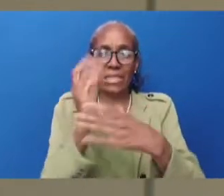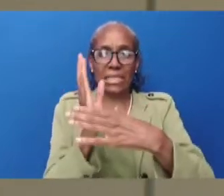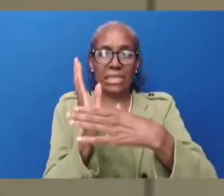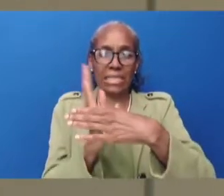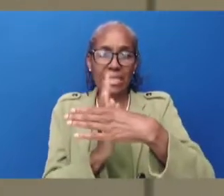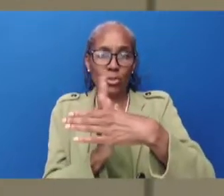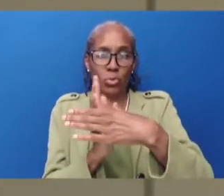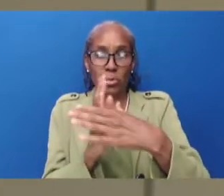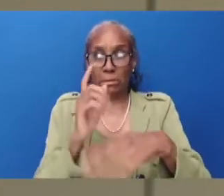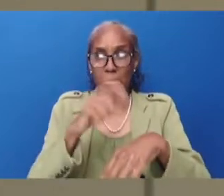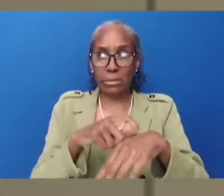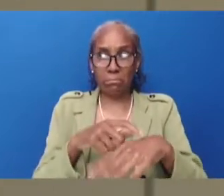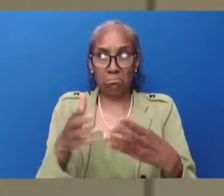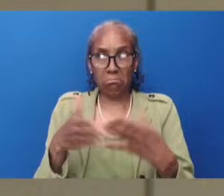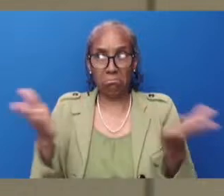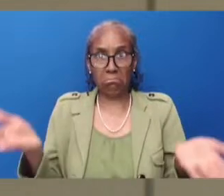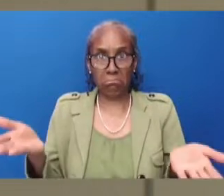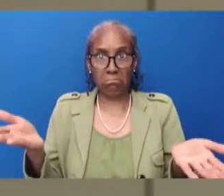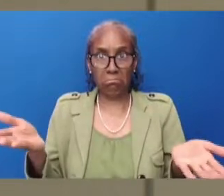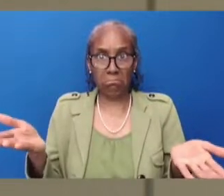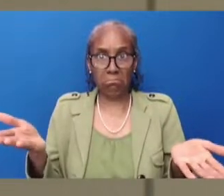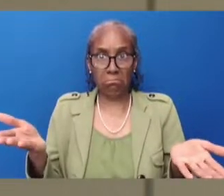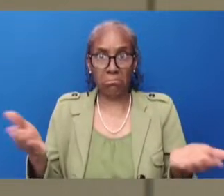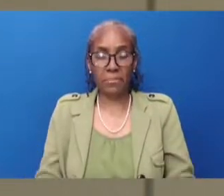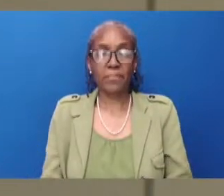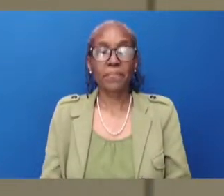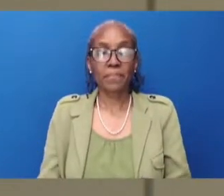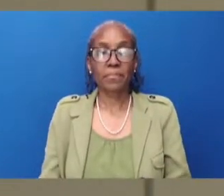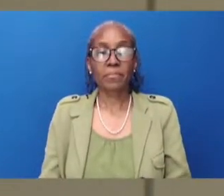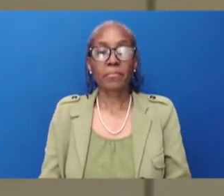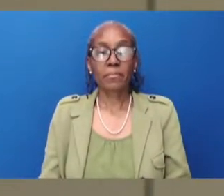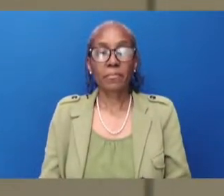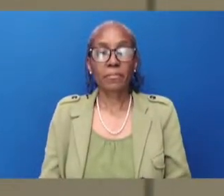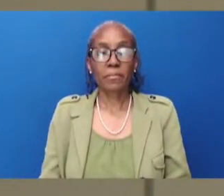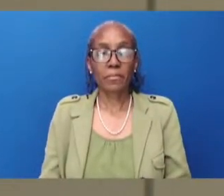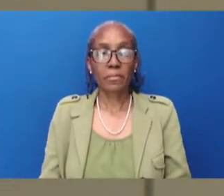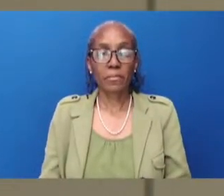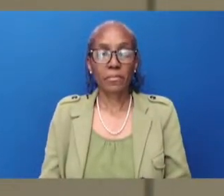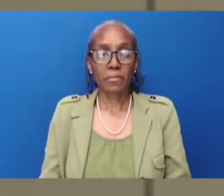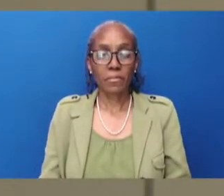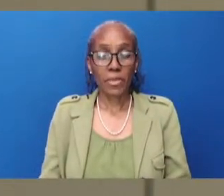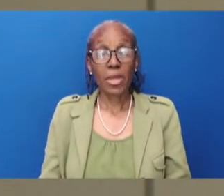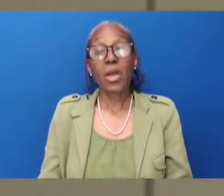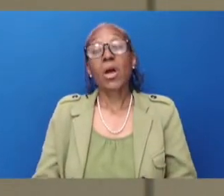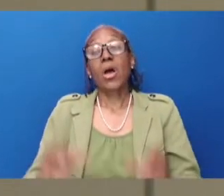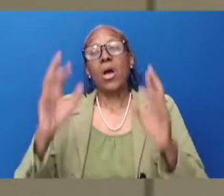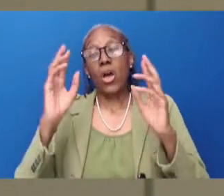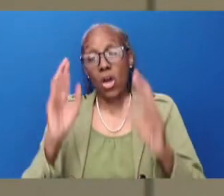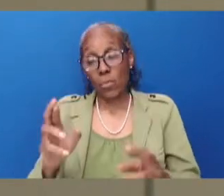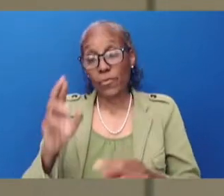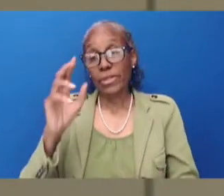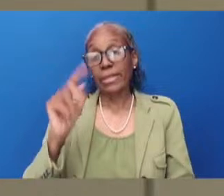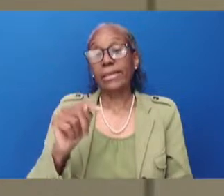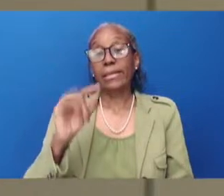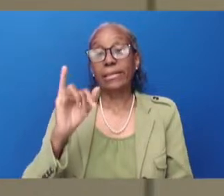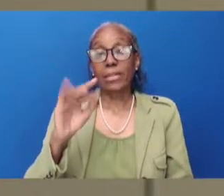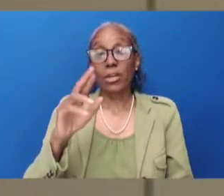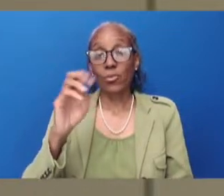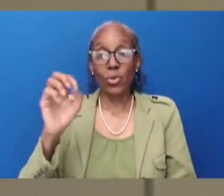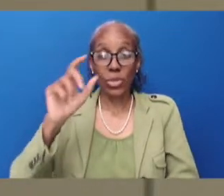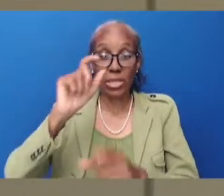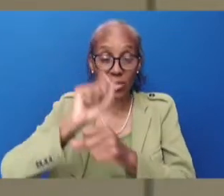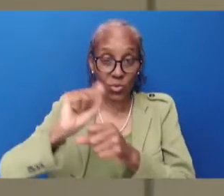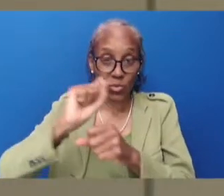INTERIM OF THIS VOTER SAFETY --